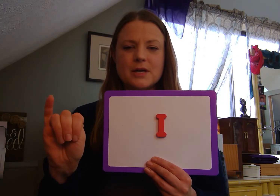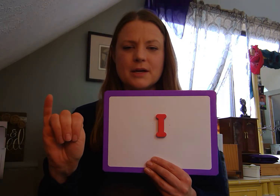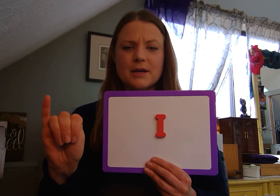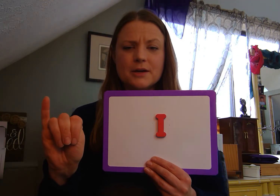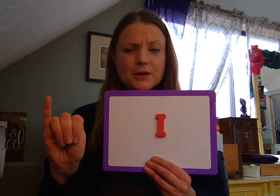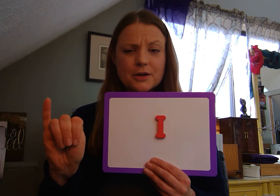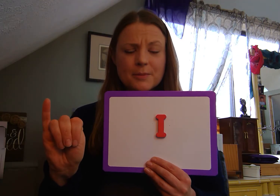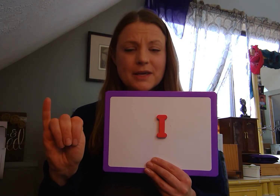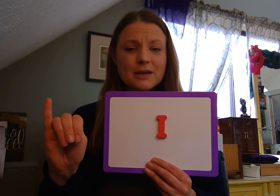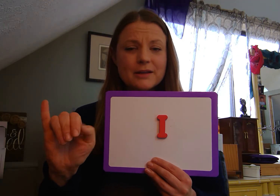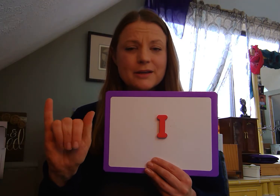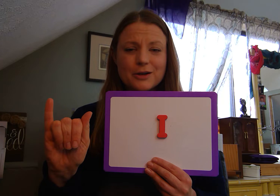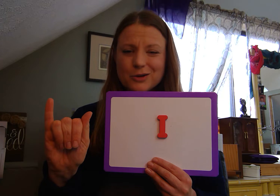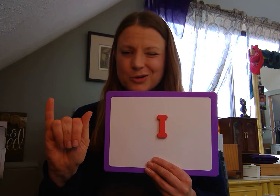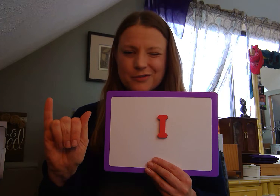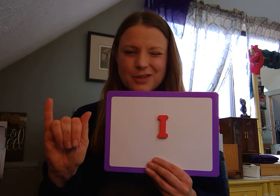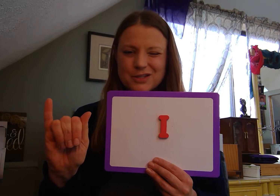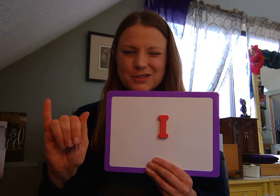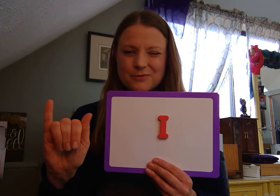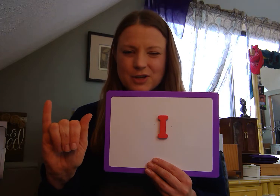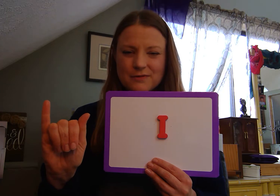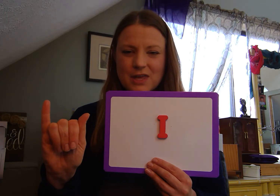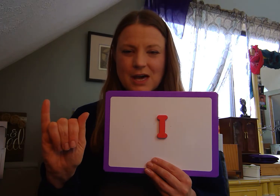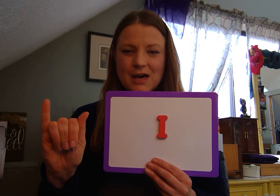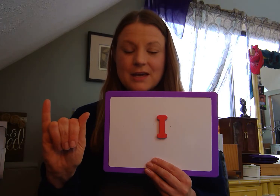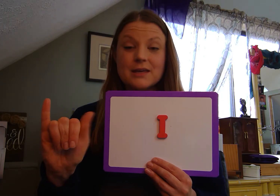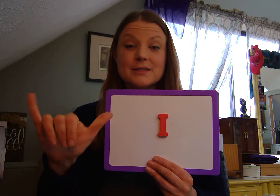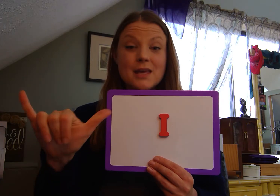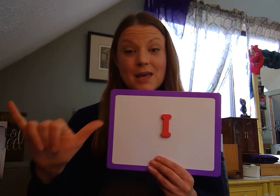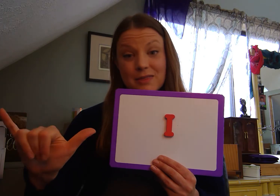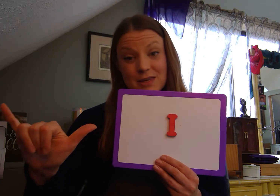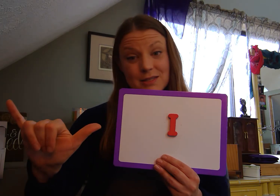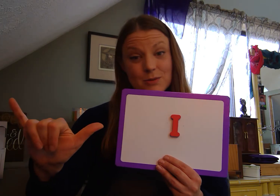tuck it under and make it clear or if they just forgive the "I" because this is